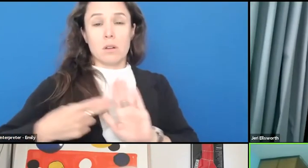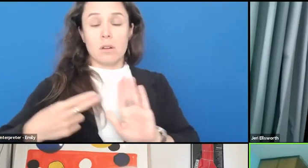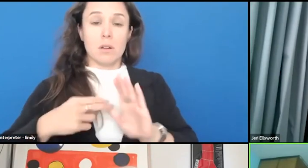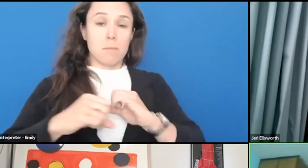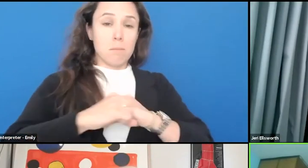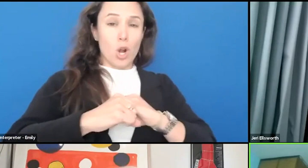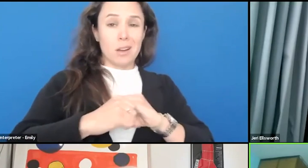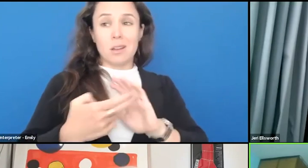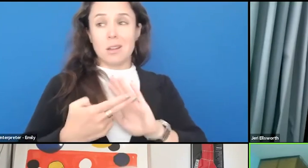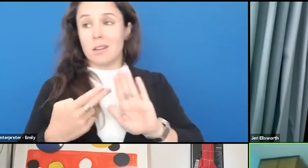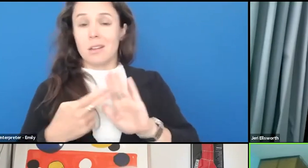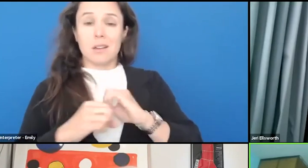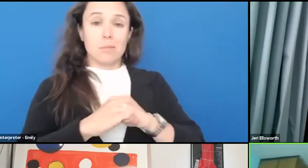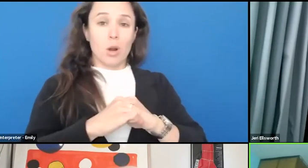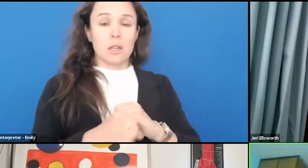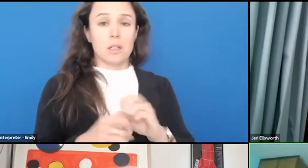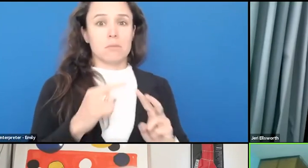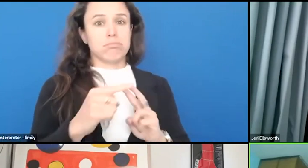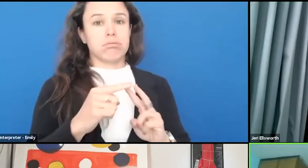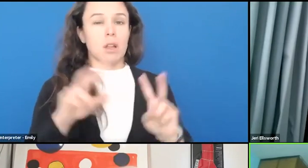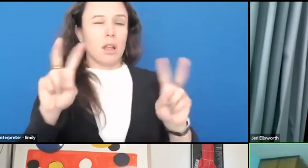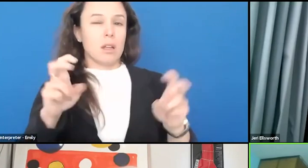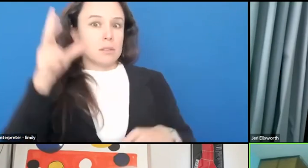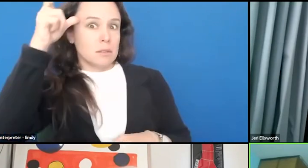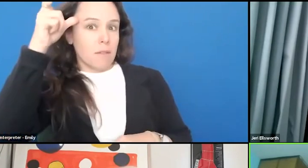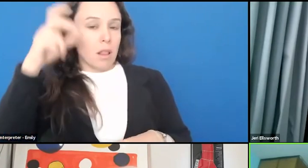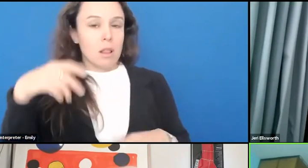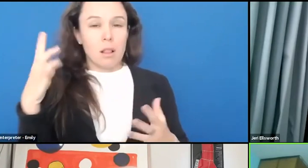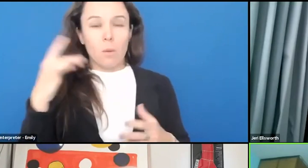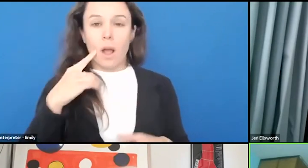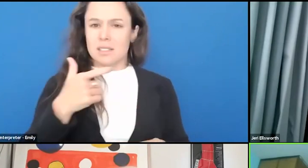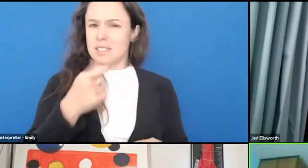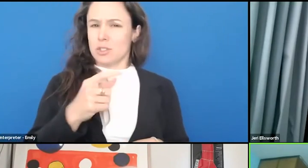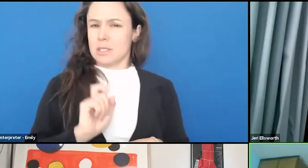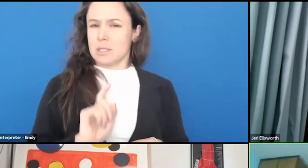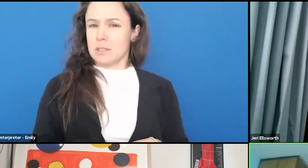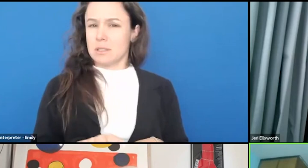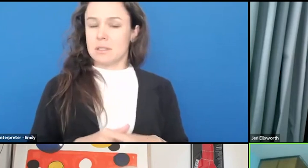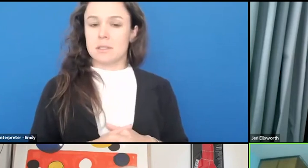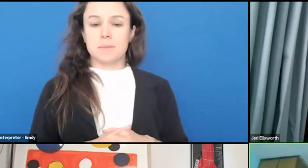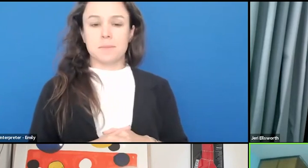being the devil, is an interesting question because without understanding or believing